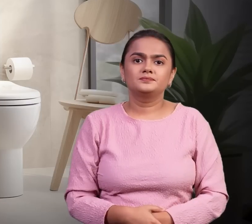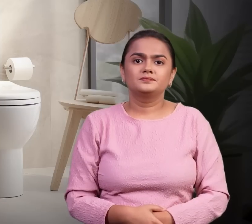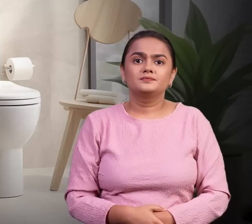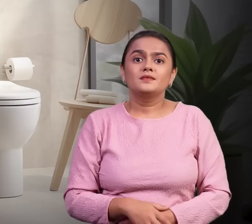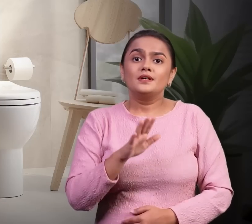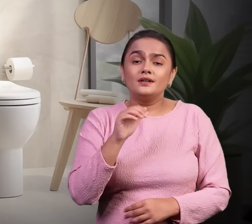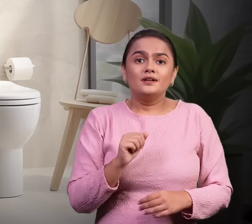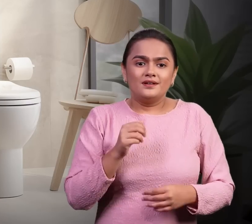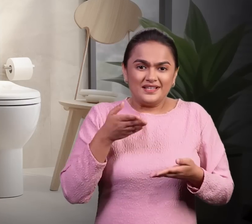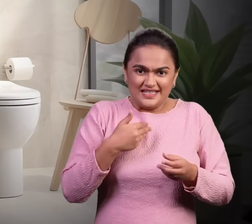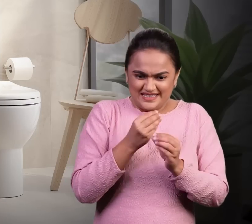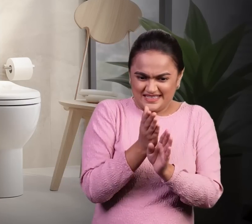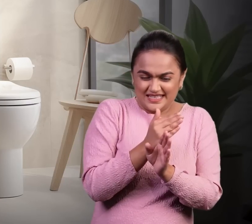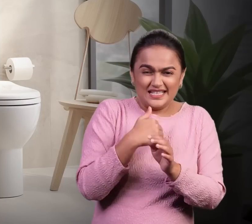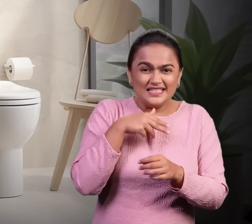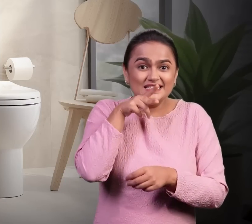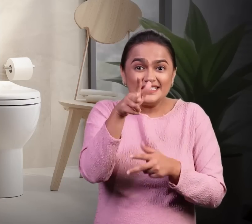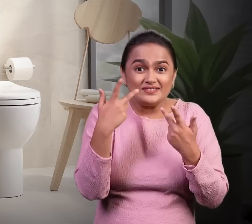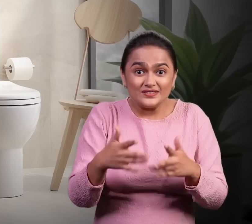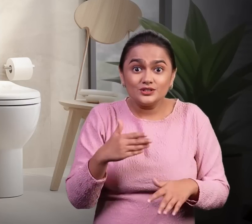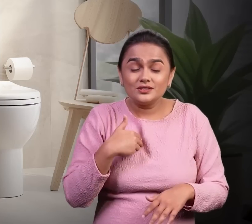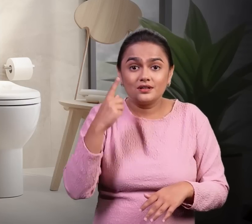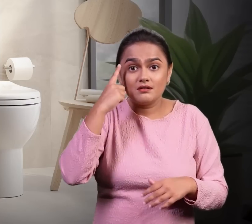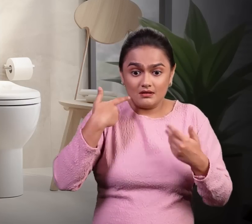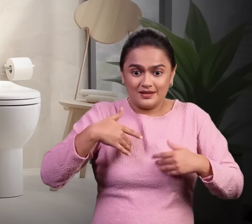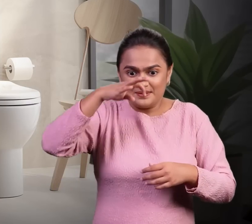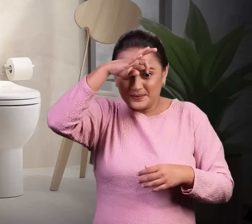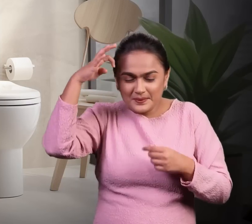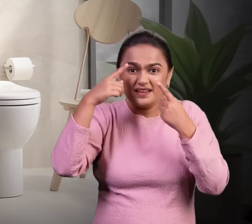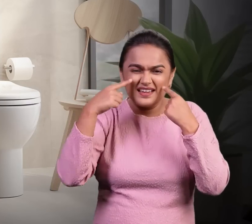Like I said, HIV is not transmitted through body fluids.